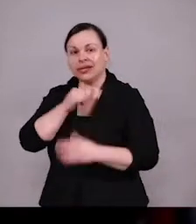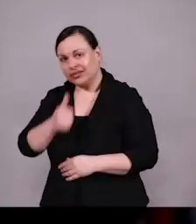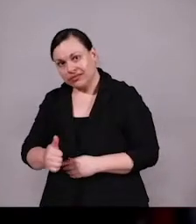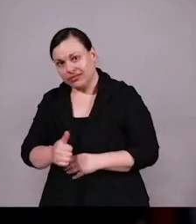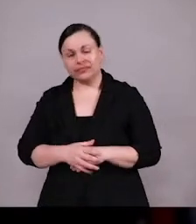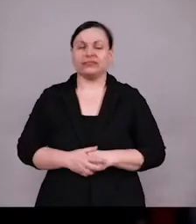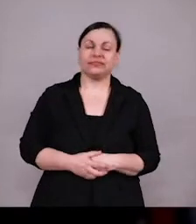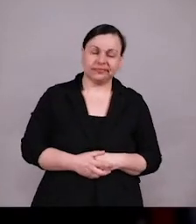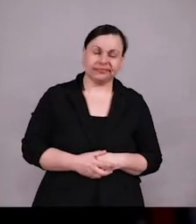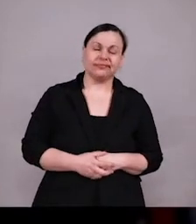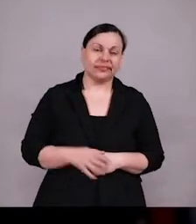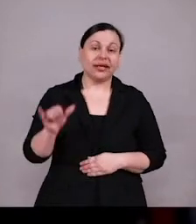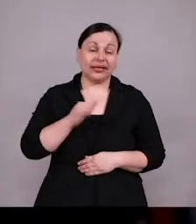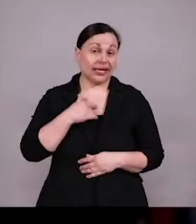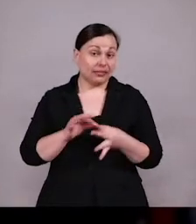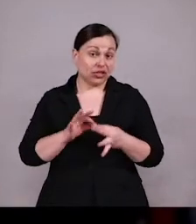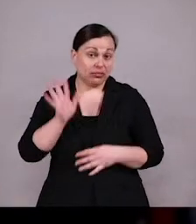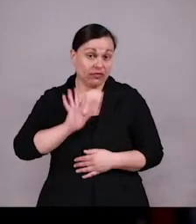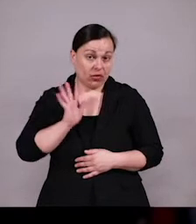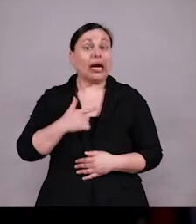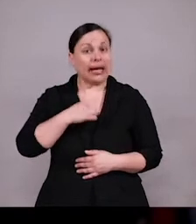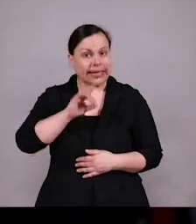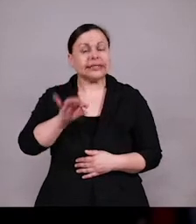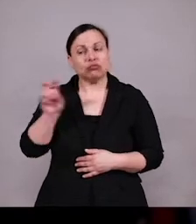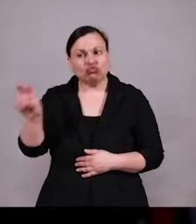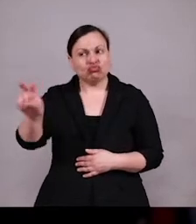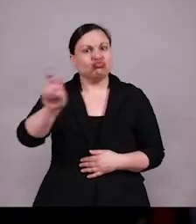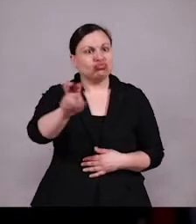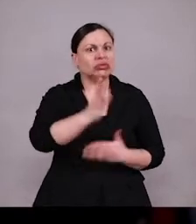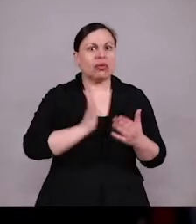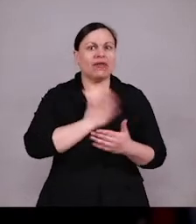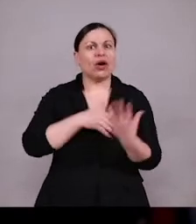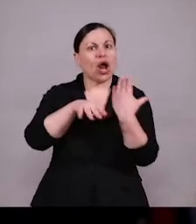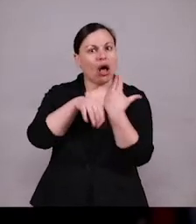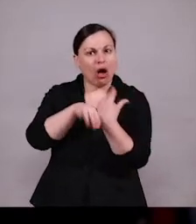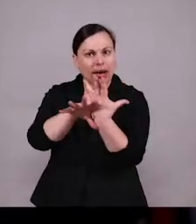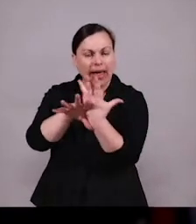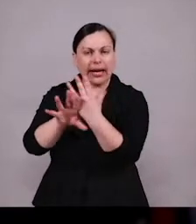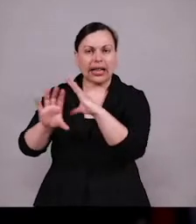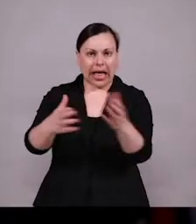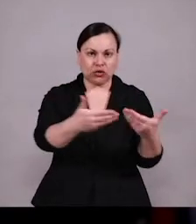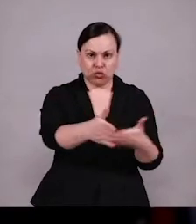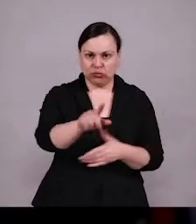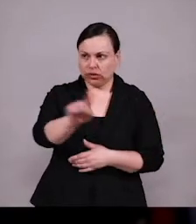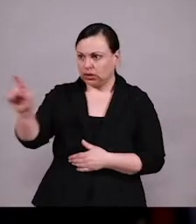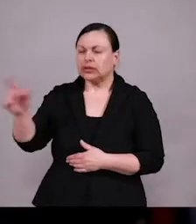As I noted earlier, I spent some time visiting our classrooms virtually experiencing some of what